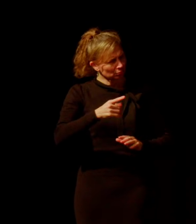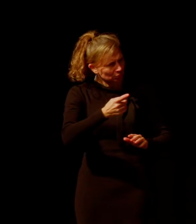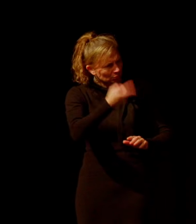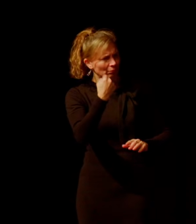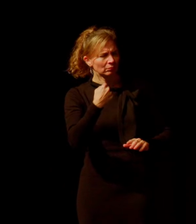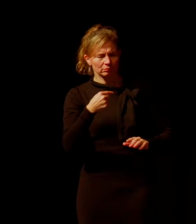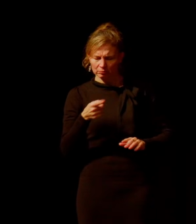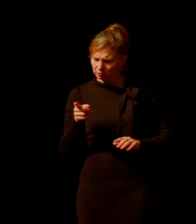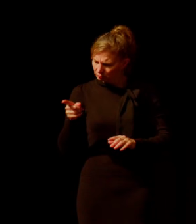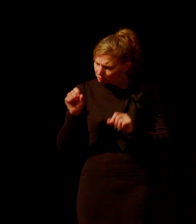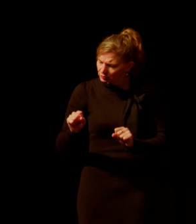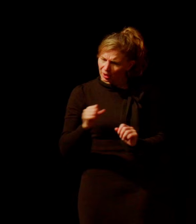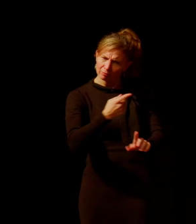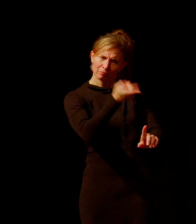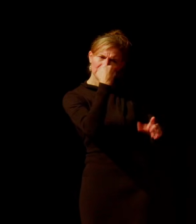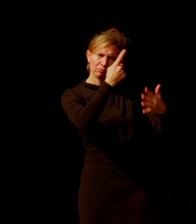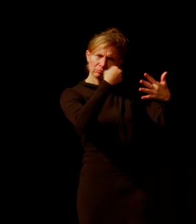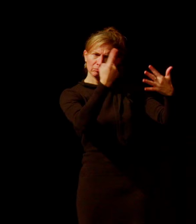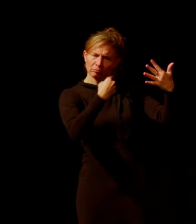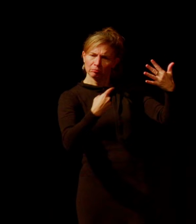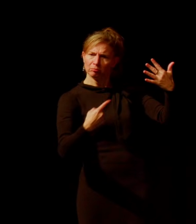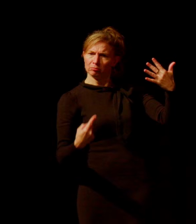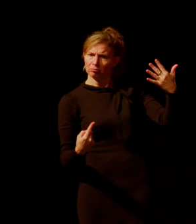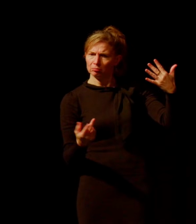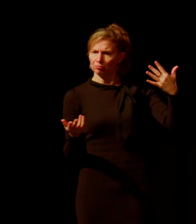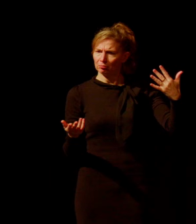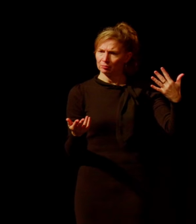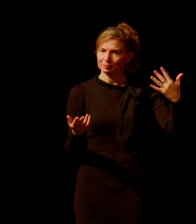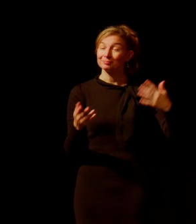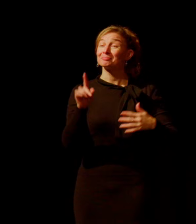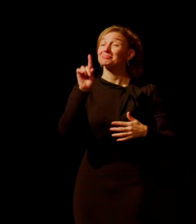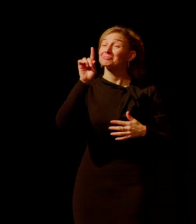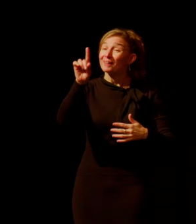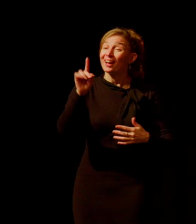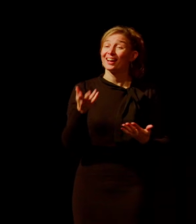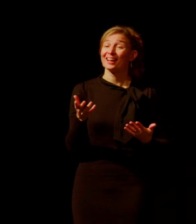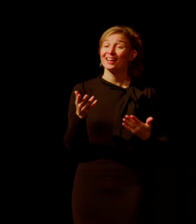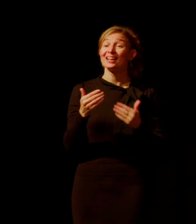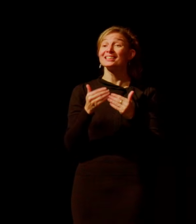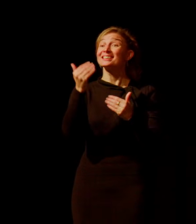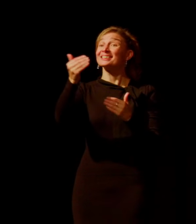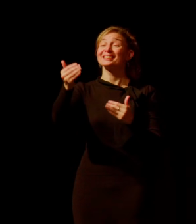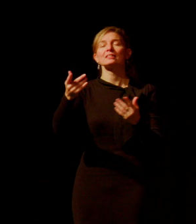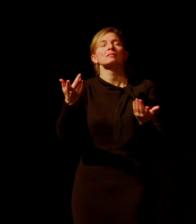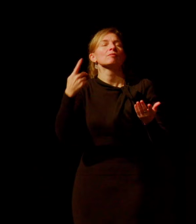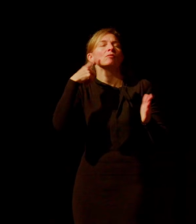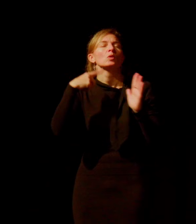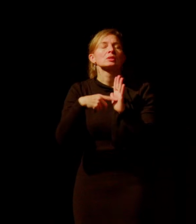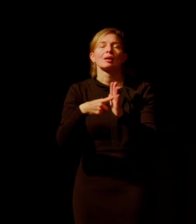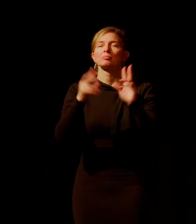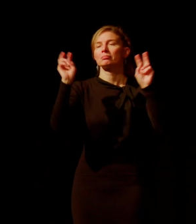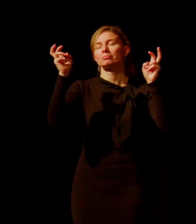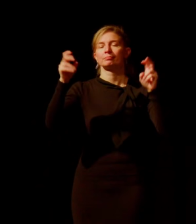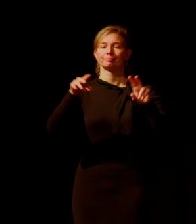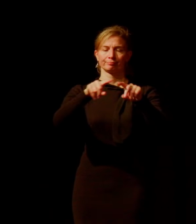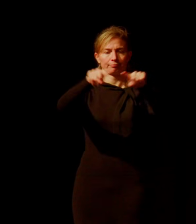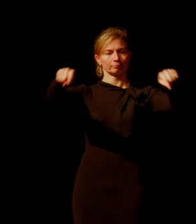Yet when it comes to the time to ask a seat at the table, they hesitate. Why?